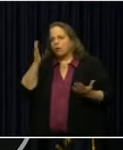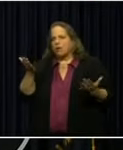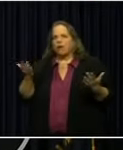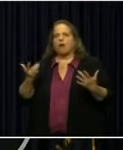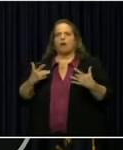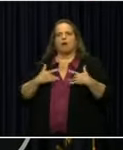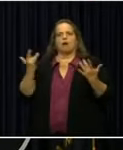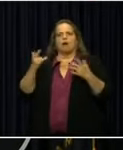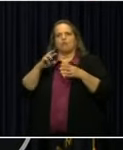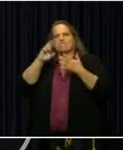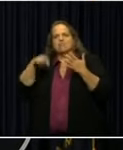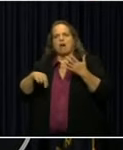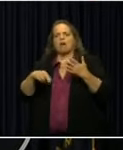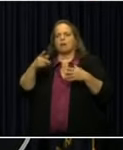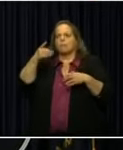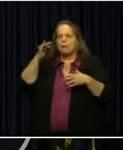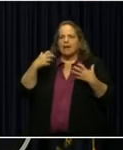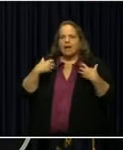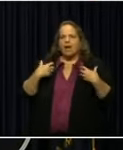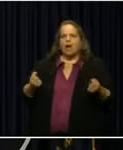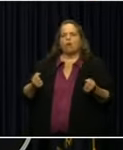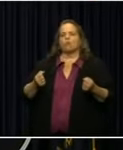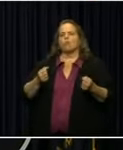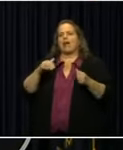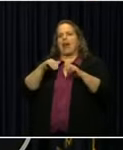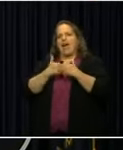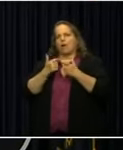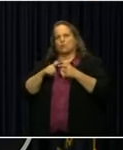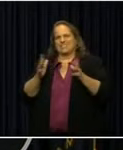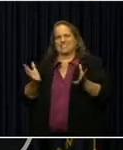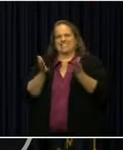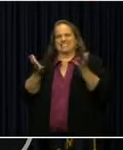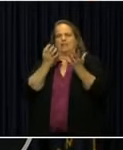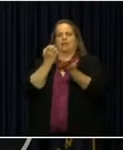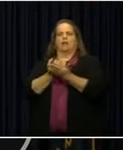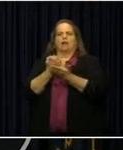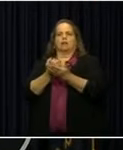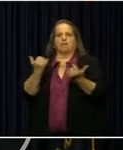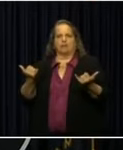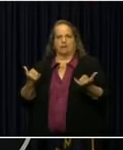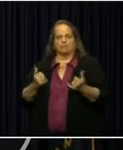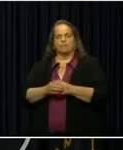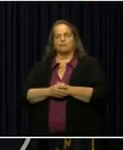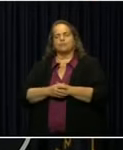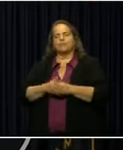TEN PEOPLE WHEN YOU CAN GET THERE. PHASE THREE IS VERY DIFFERENT FROM THAT.